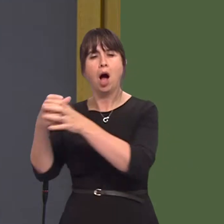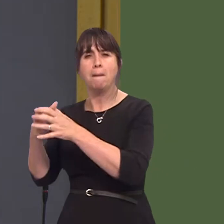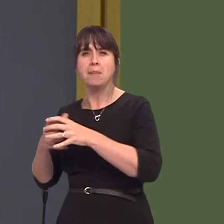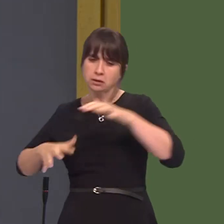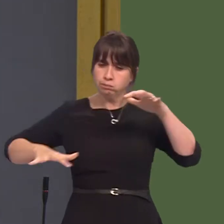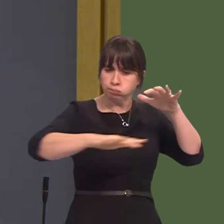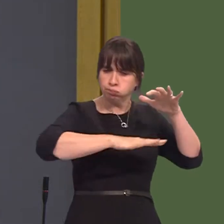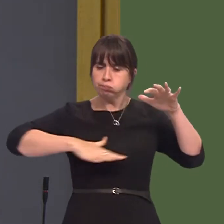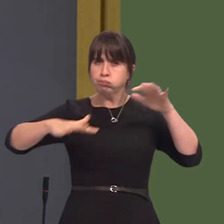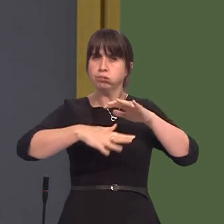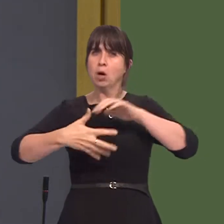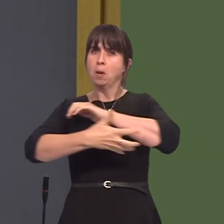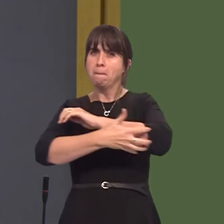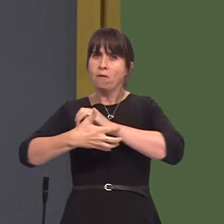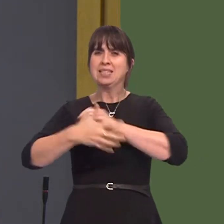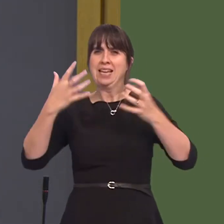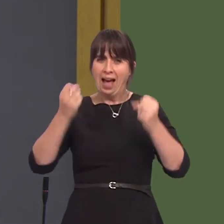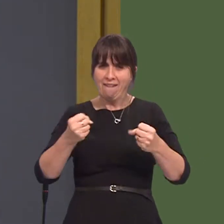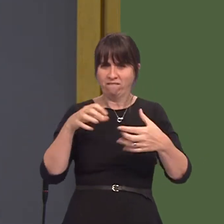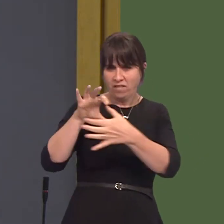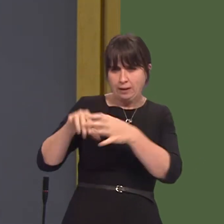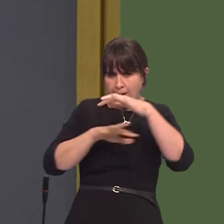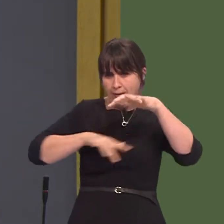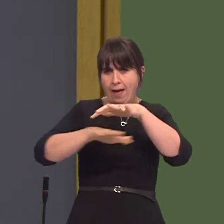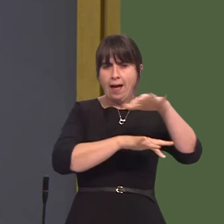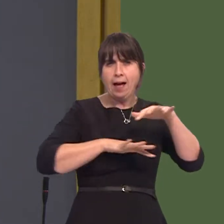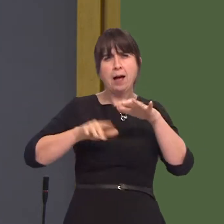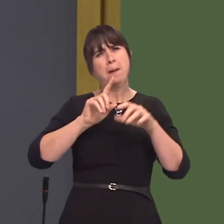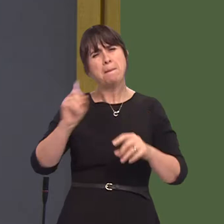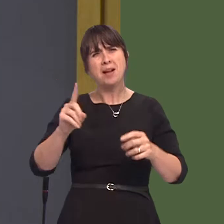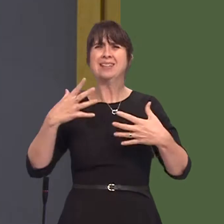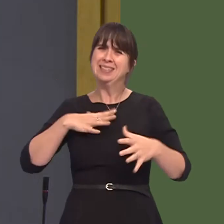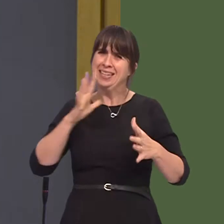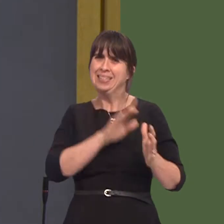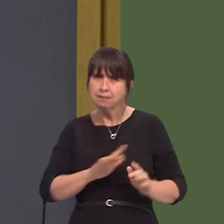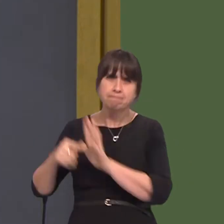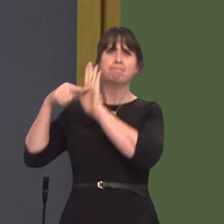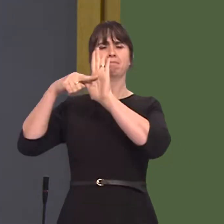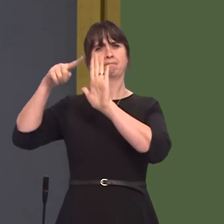without a central strategy that you can follow, the work of different departments of Government,